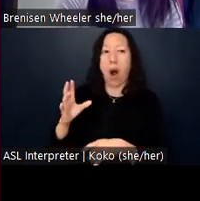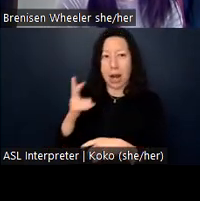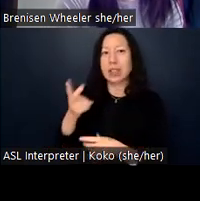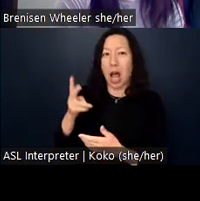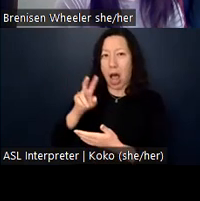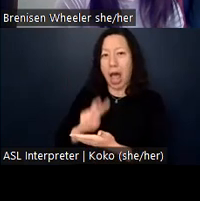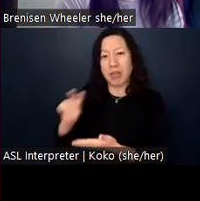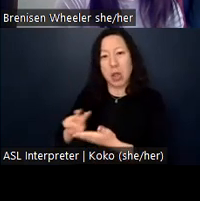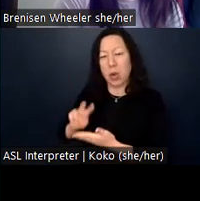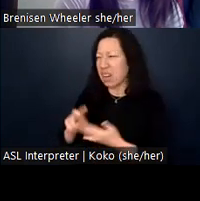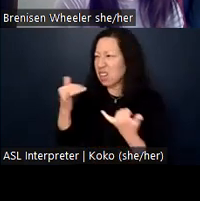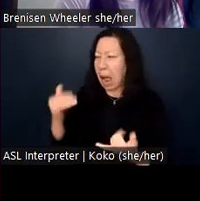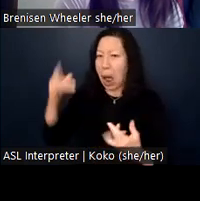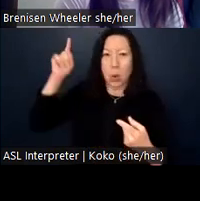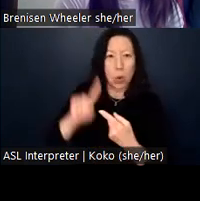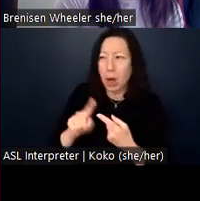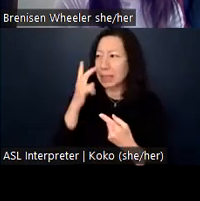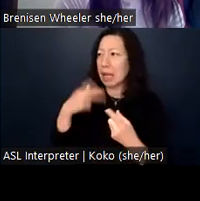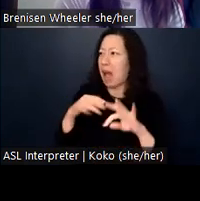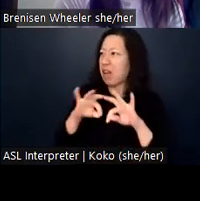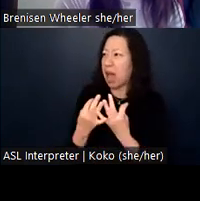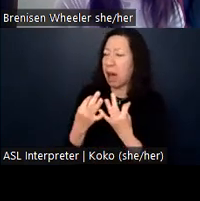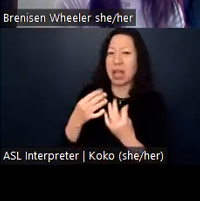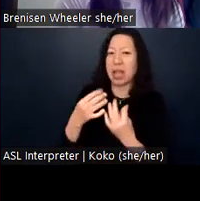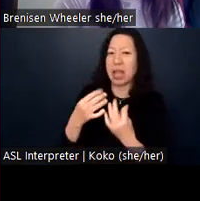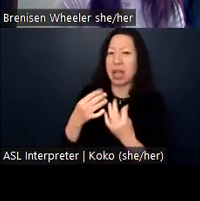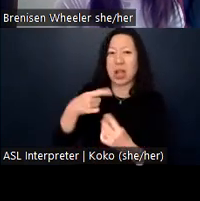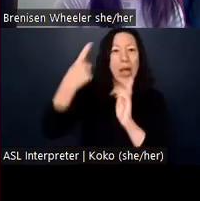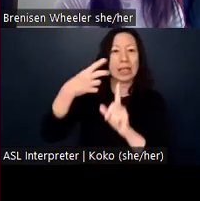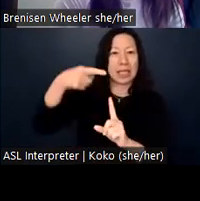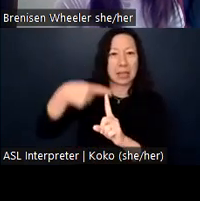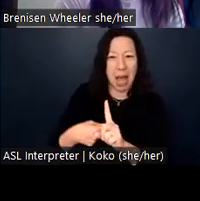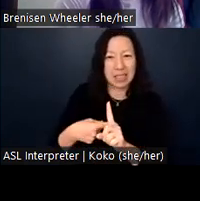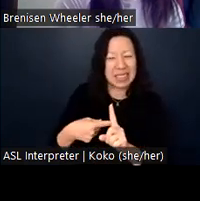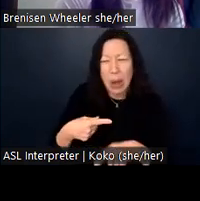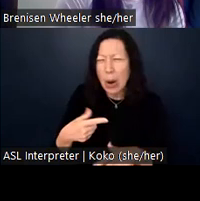aware of that that morning Sign for sure. 12:25:42 And seeing where we're, all that's